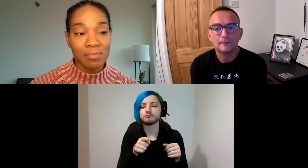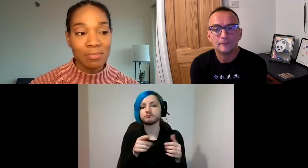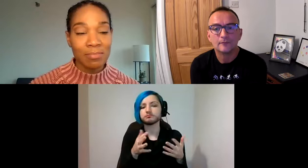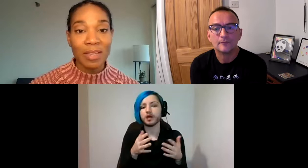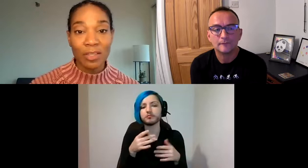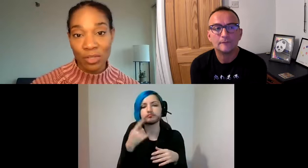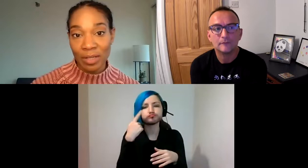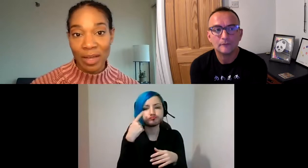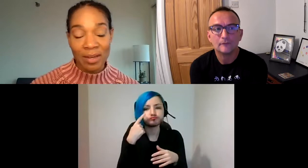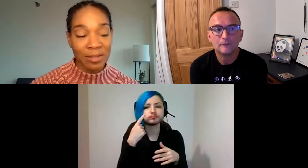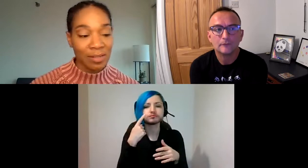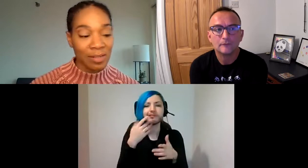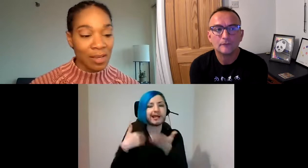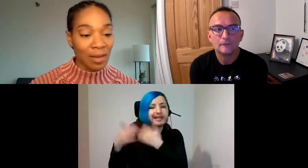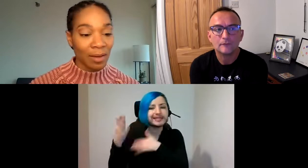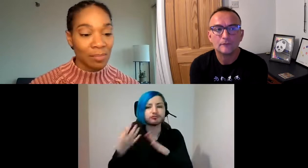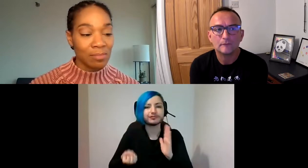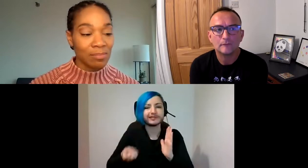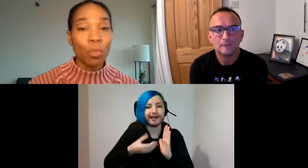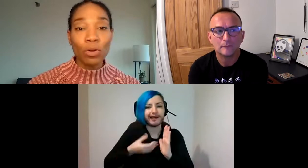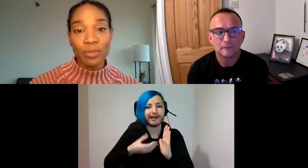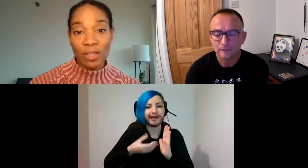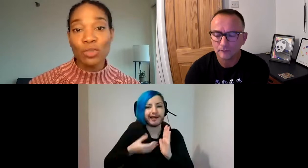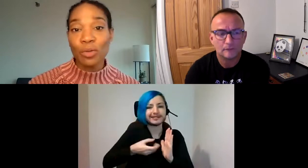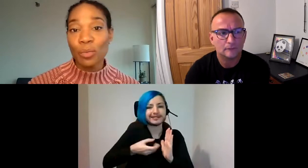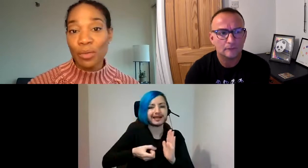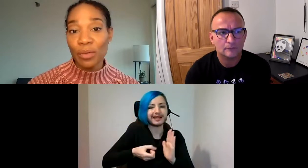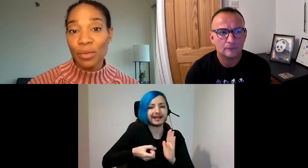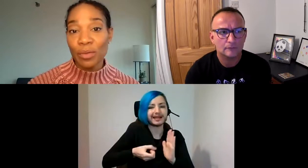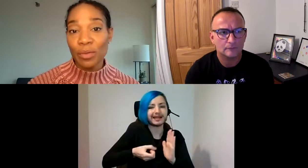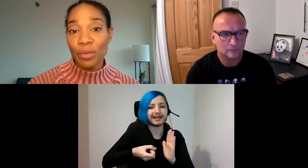So I focused on that language because language I mean